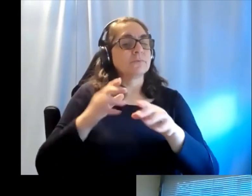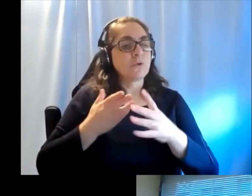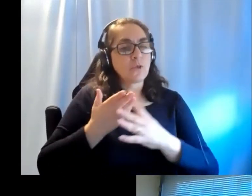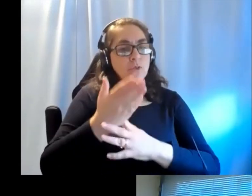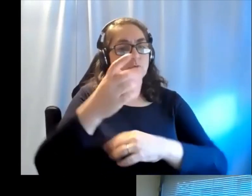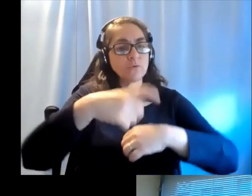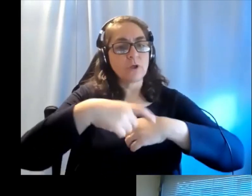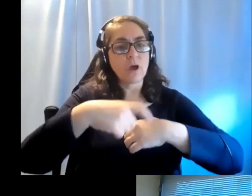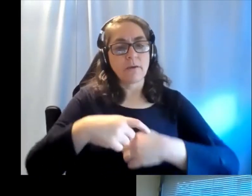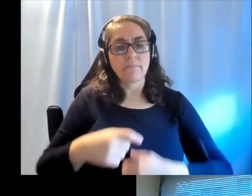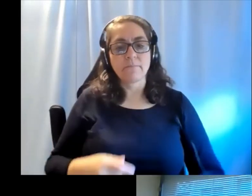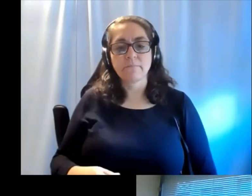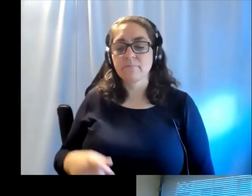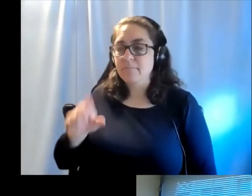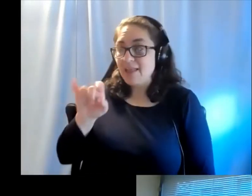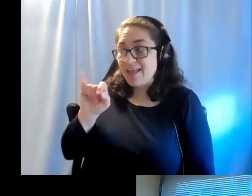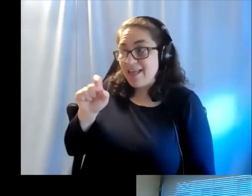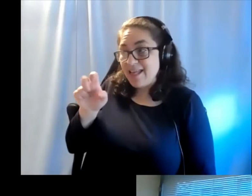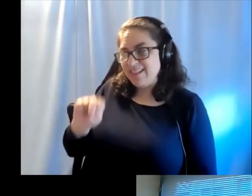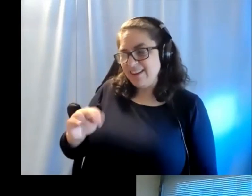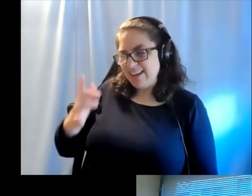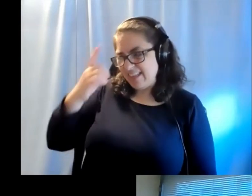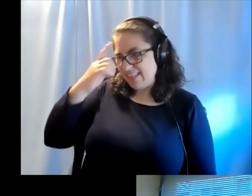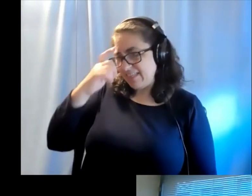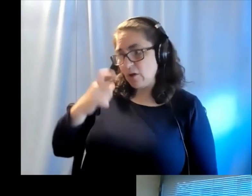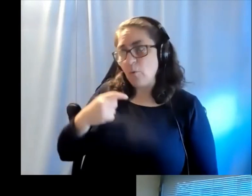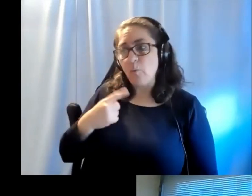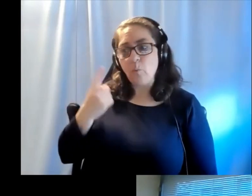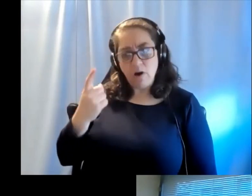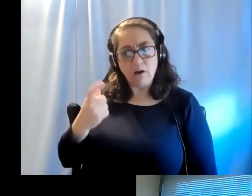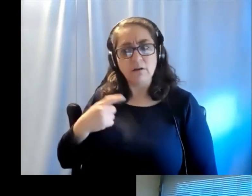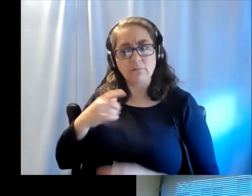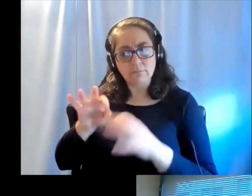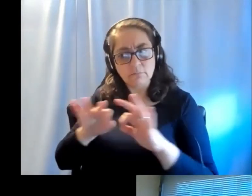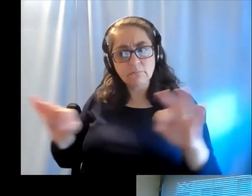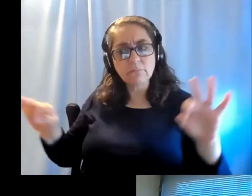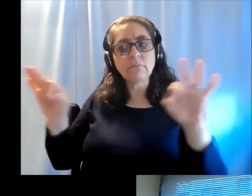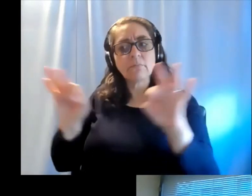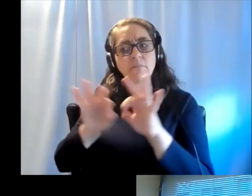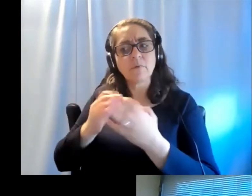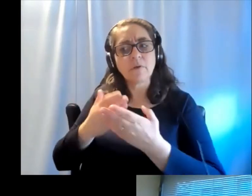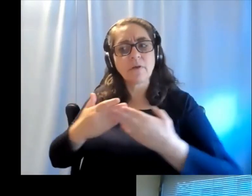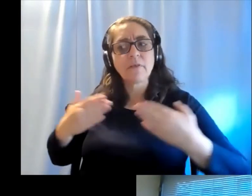One of the biggest takeaways about hearing loss that is caused by noise,